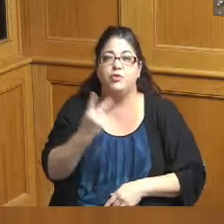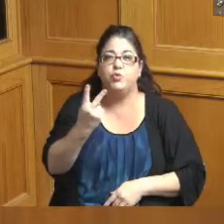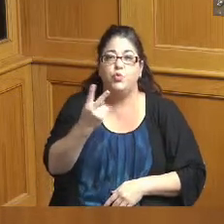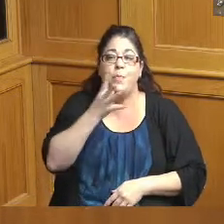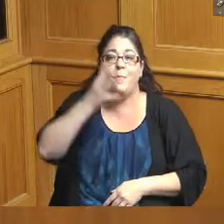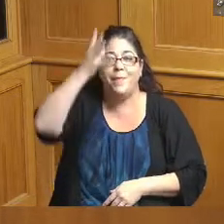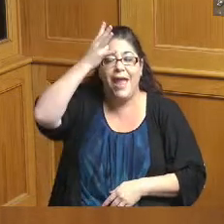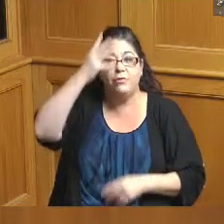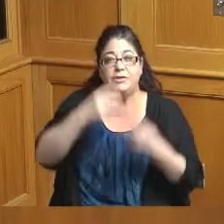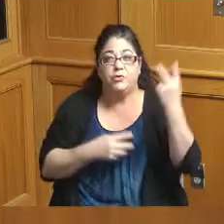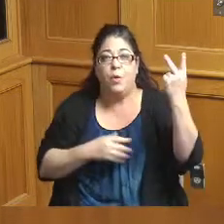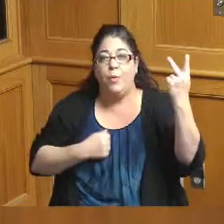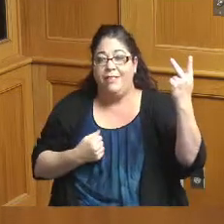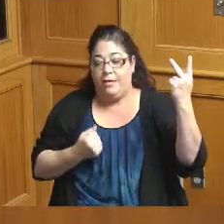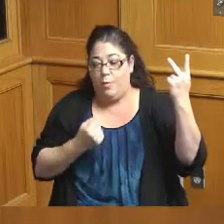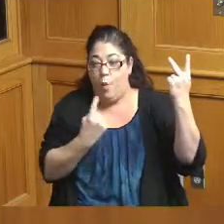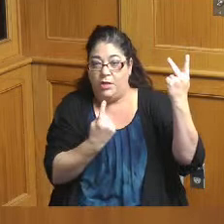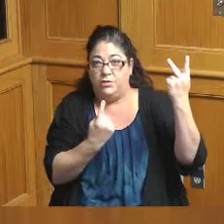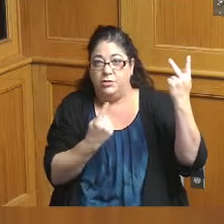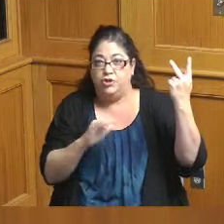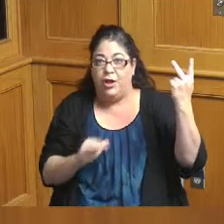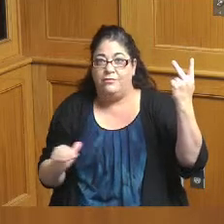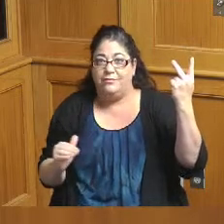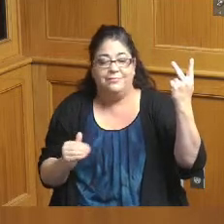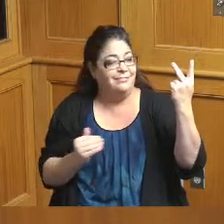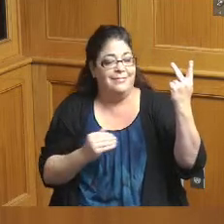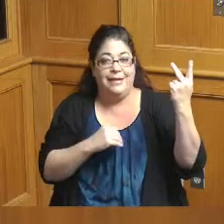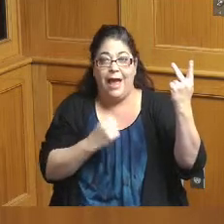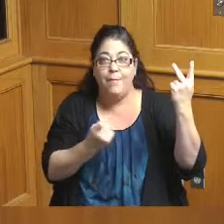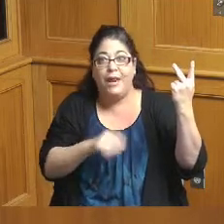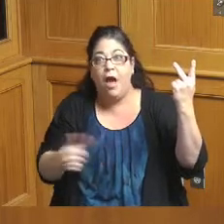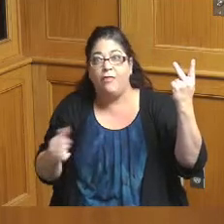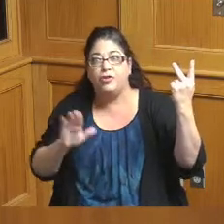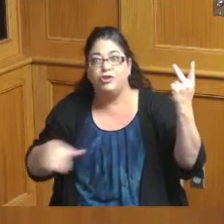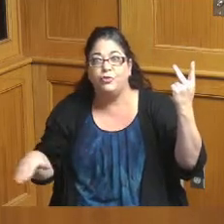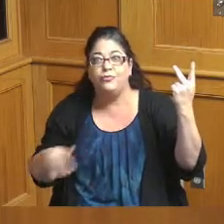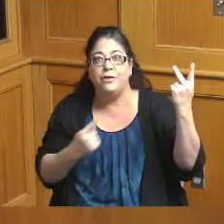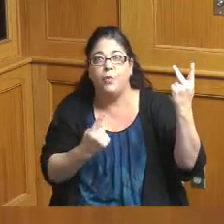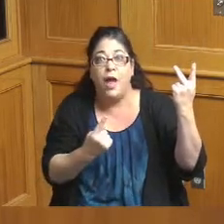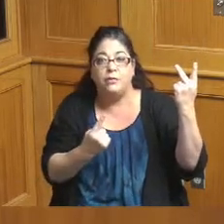minimum to create a child support order we don't we didn't count multiple children in those cases